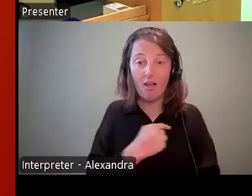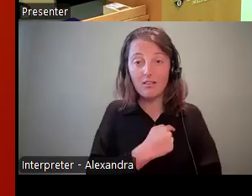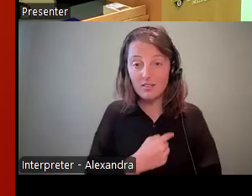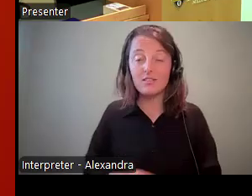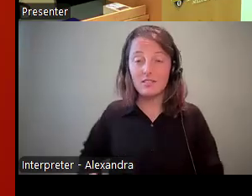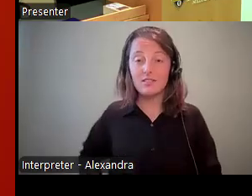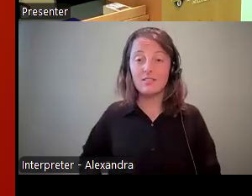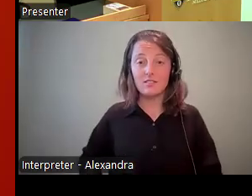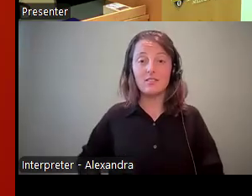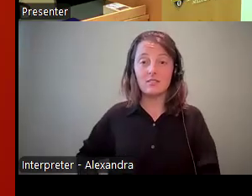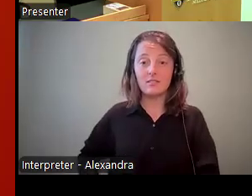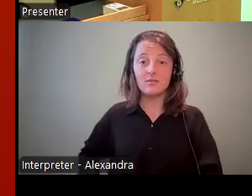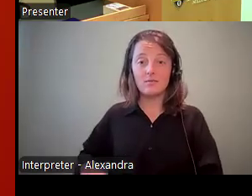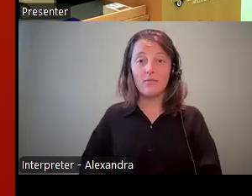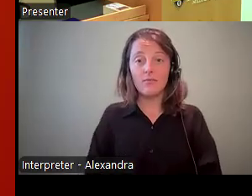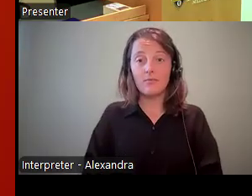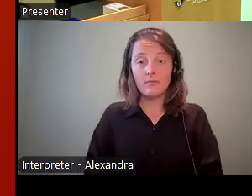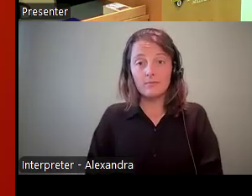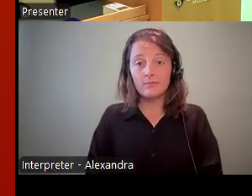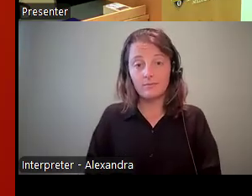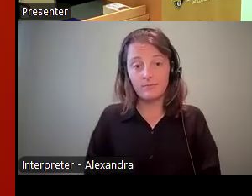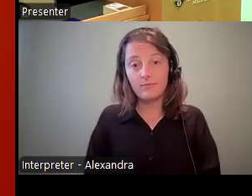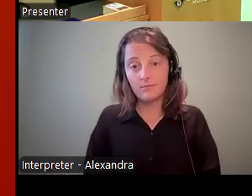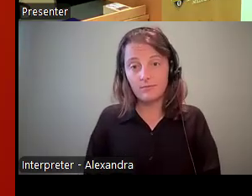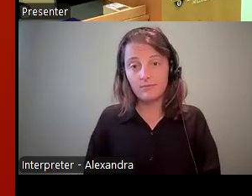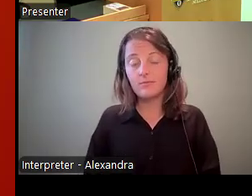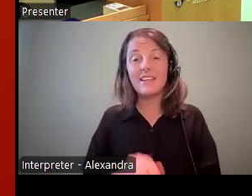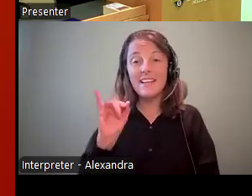through their if you see it through the eyes of their their their cultural lens.